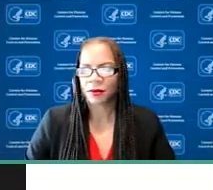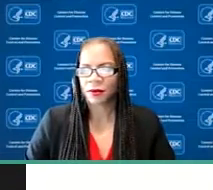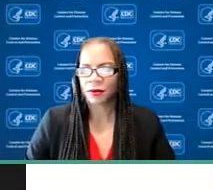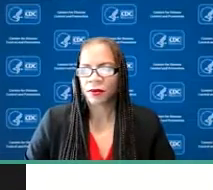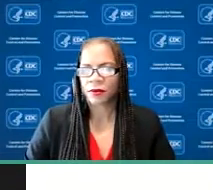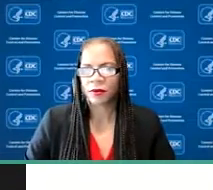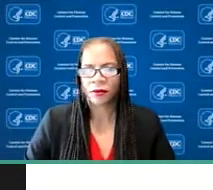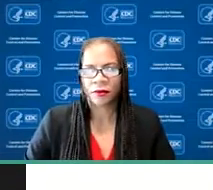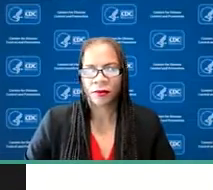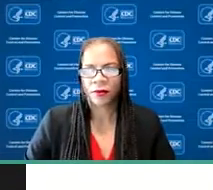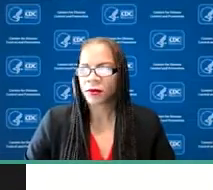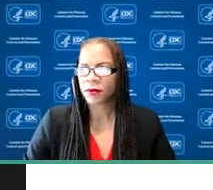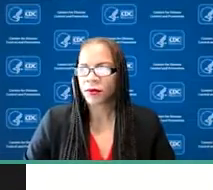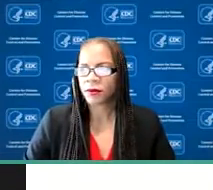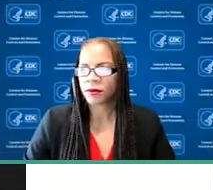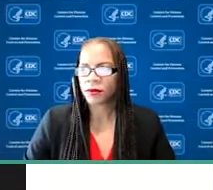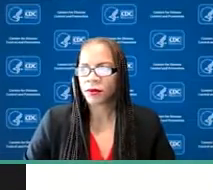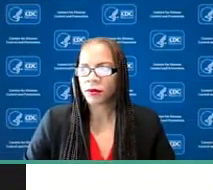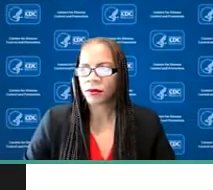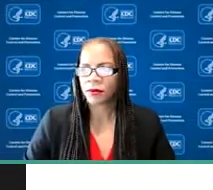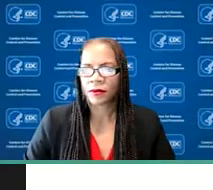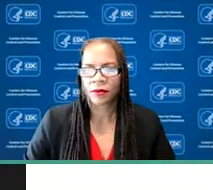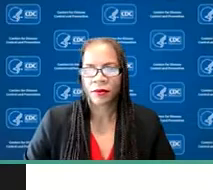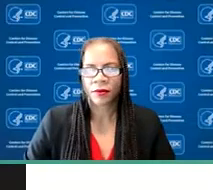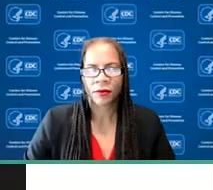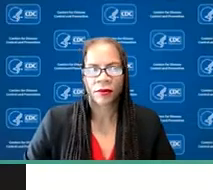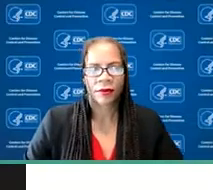and slides shared will be posted online afterward. You’ll be able to follow the